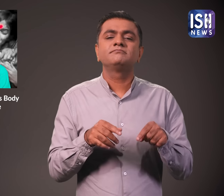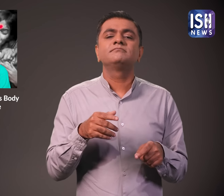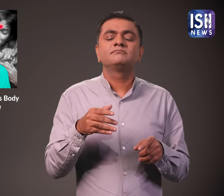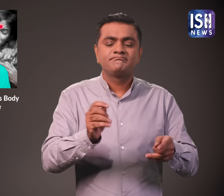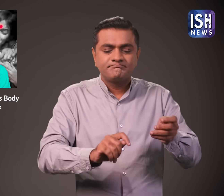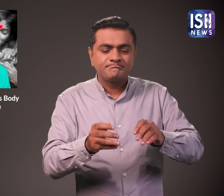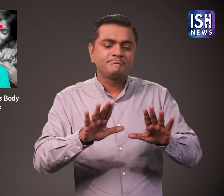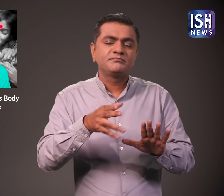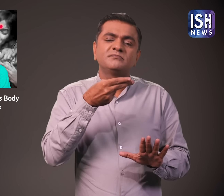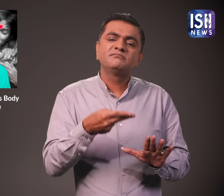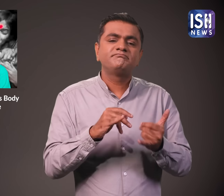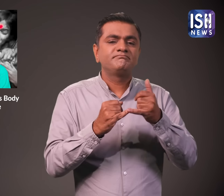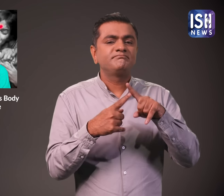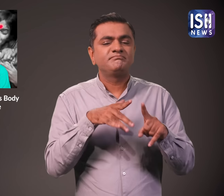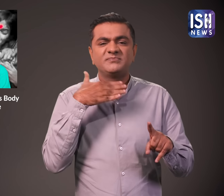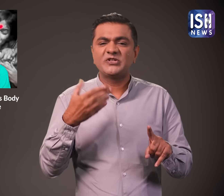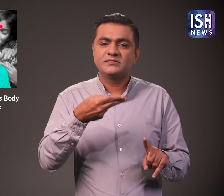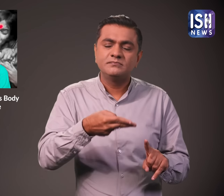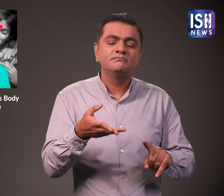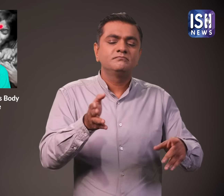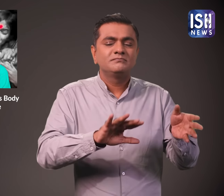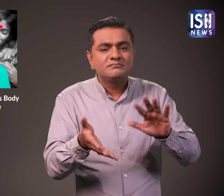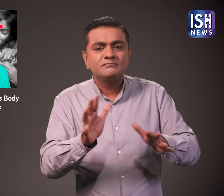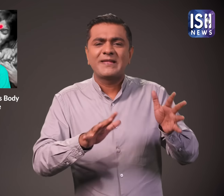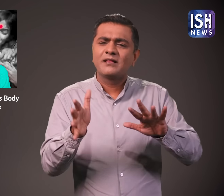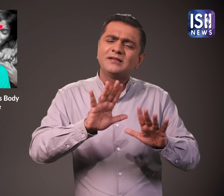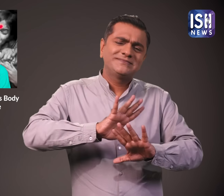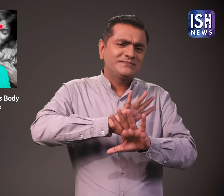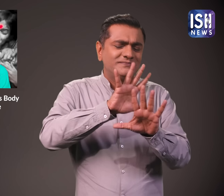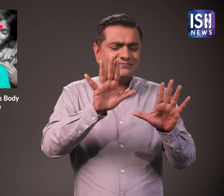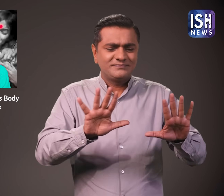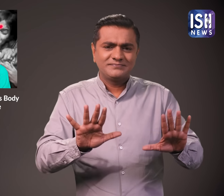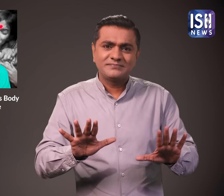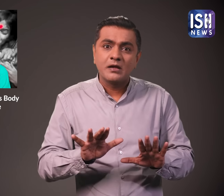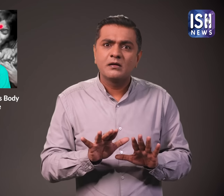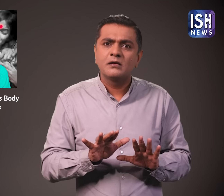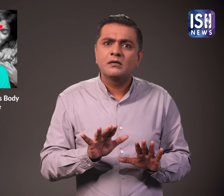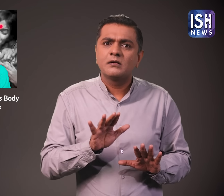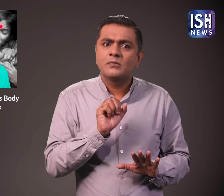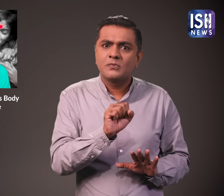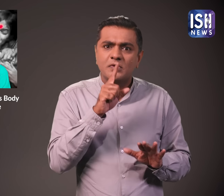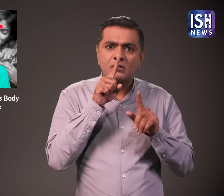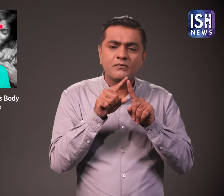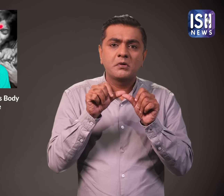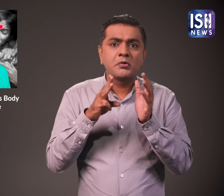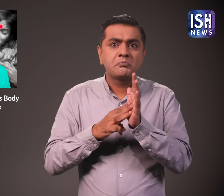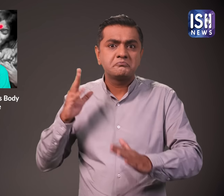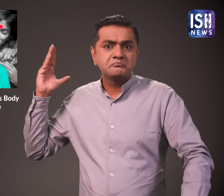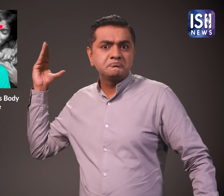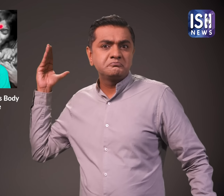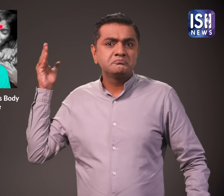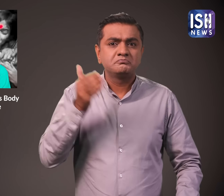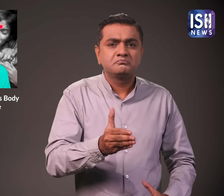When the preparations for Saksham’s last rites were ongoing, Aanchal arrived at his house.